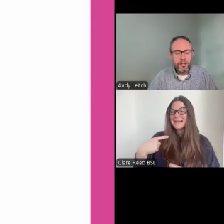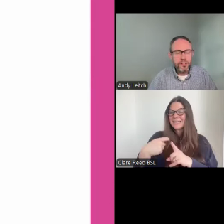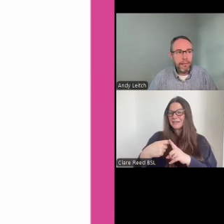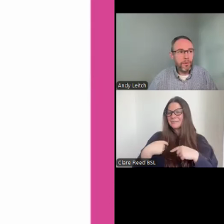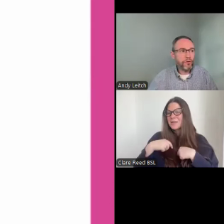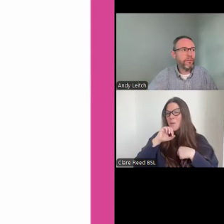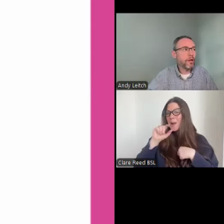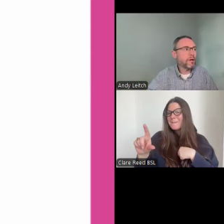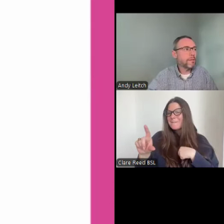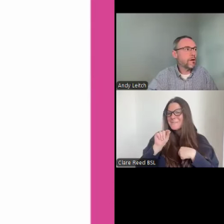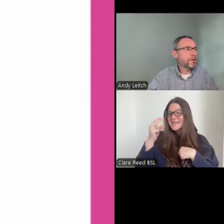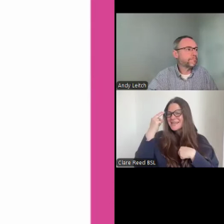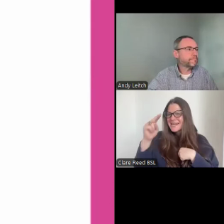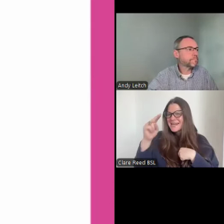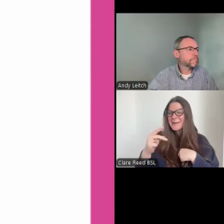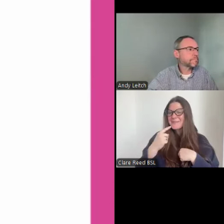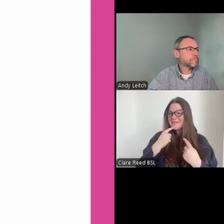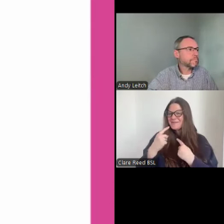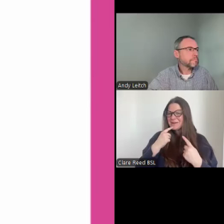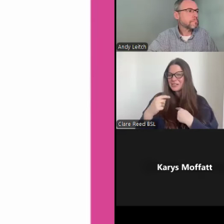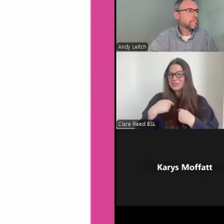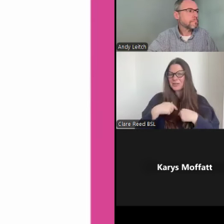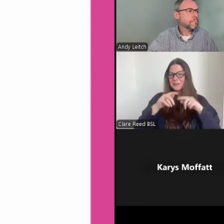in the demo which we'll follow in a moment.